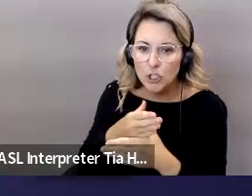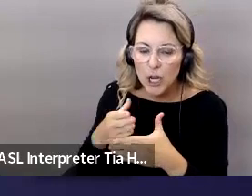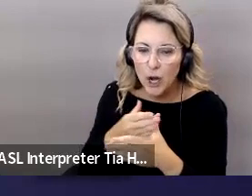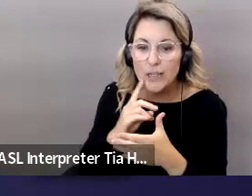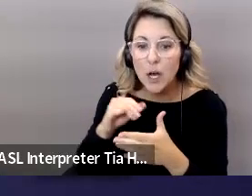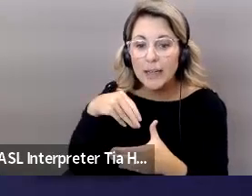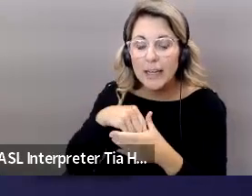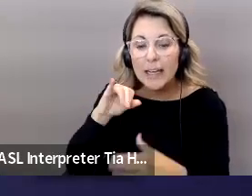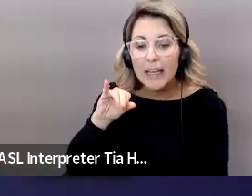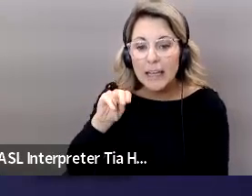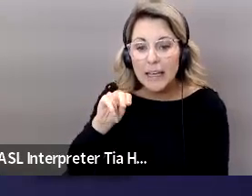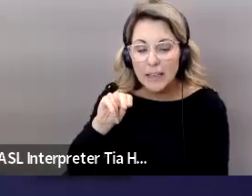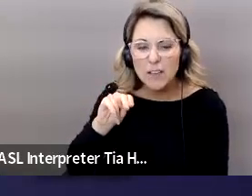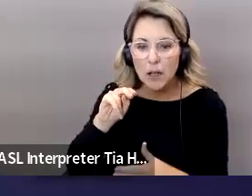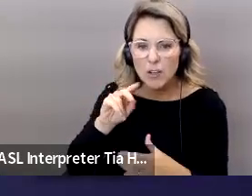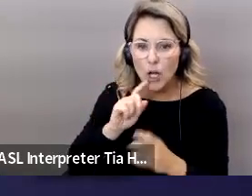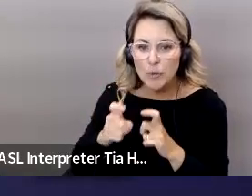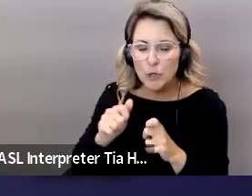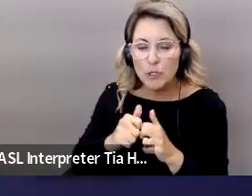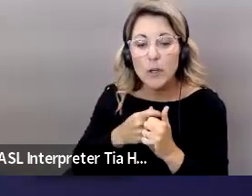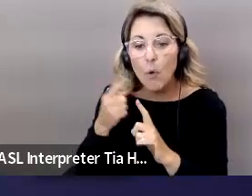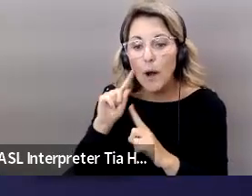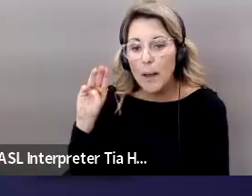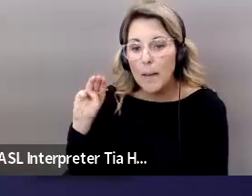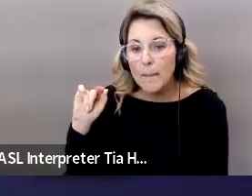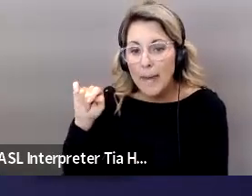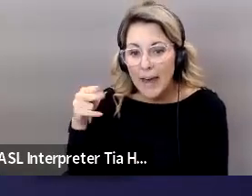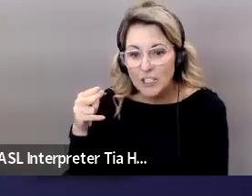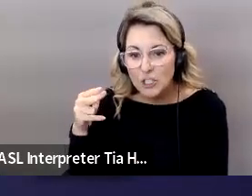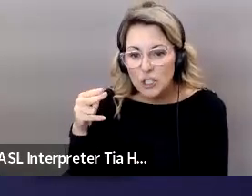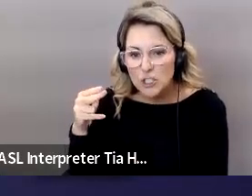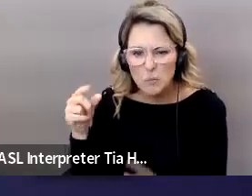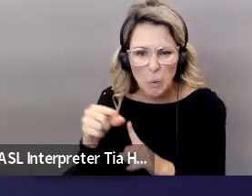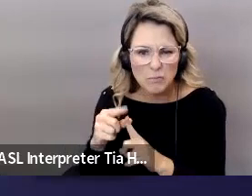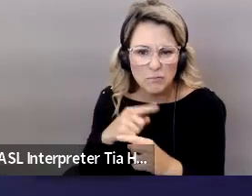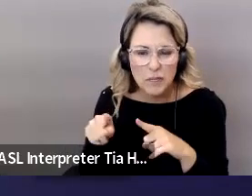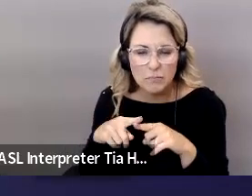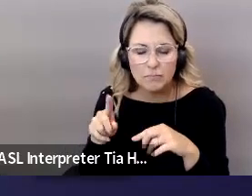they call it 'match'. But each thing is a little different. Some grant applications will allow you,